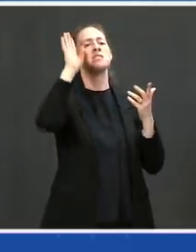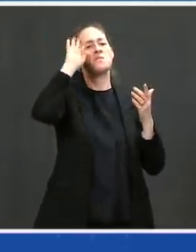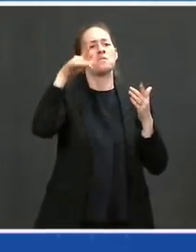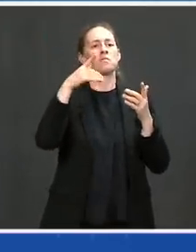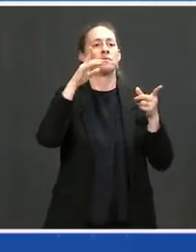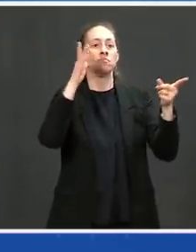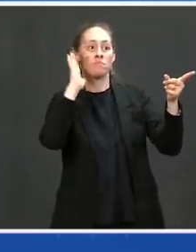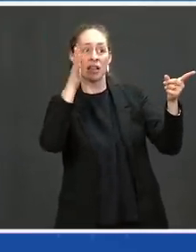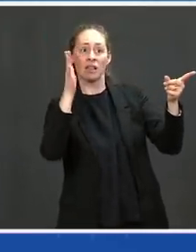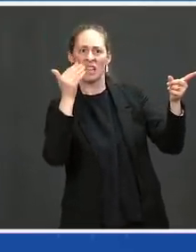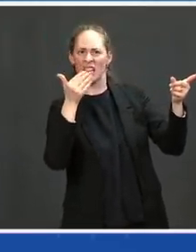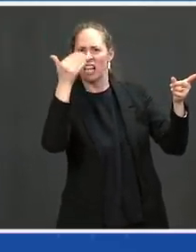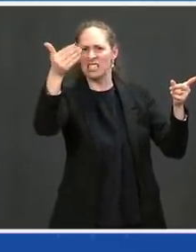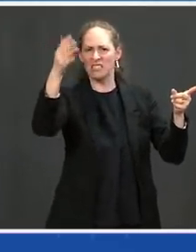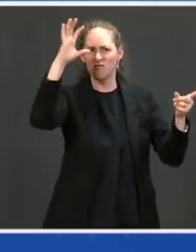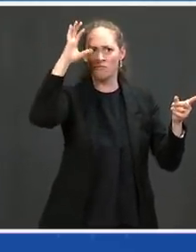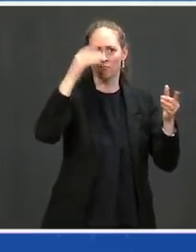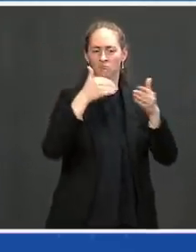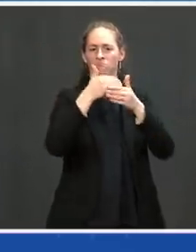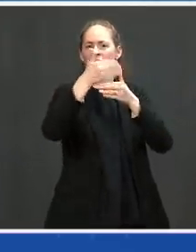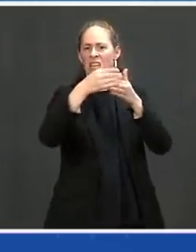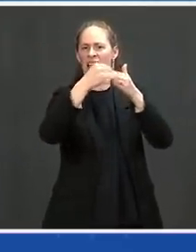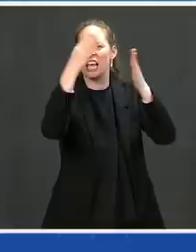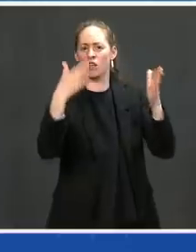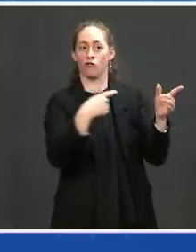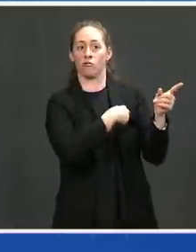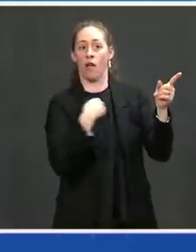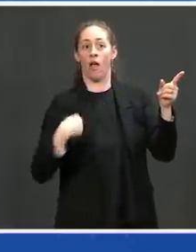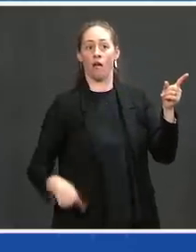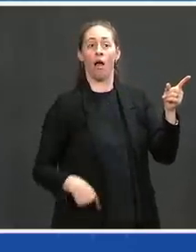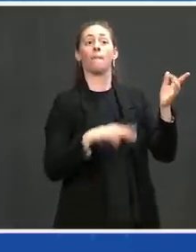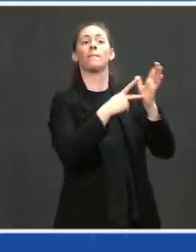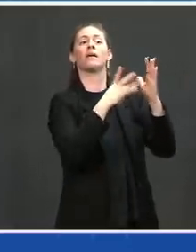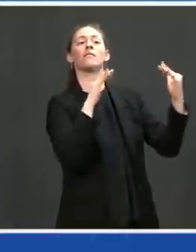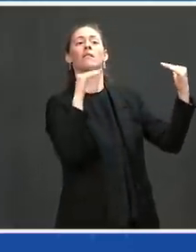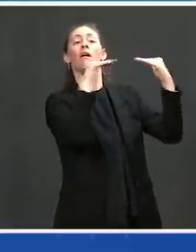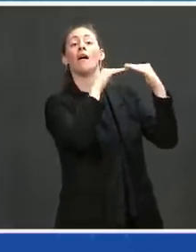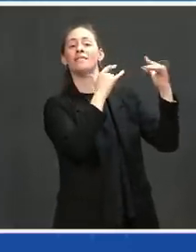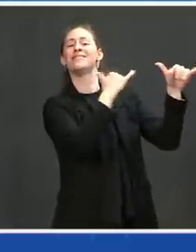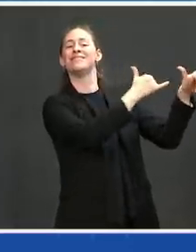So, I spent hours upon hours with him alone with an interpreter --